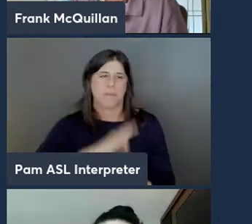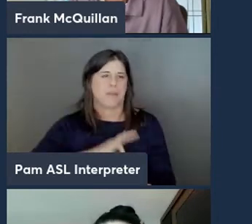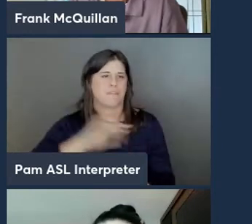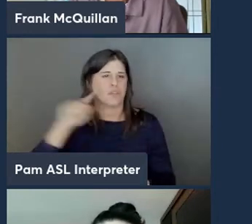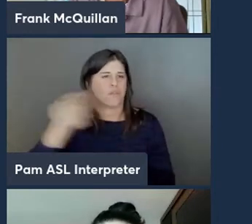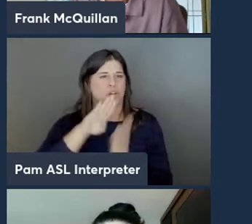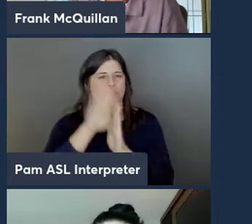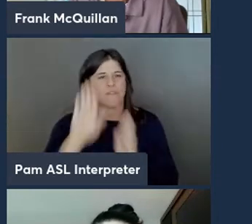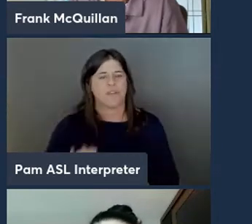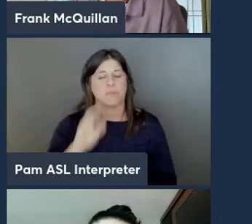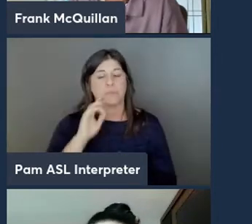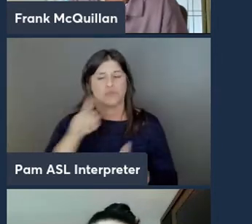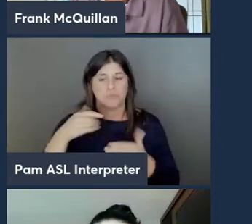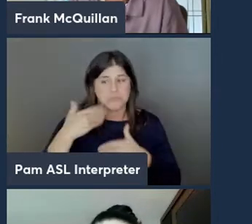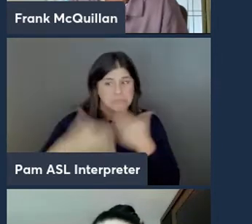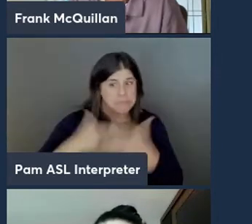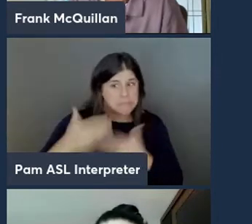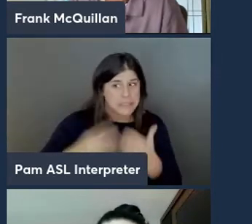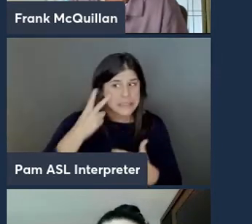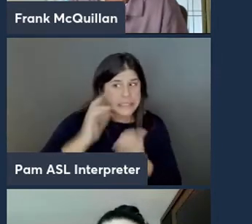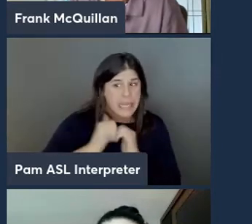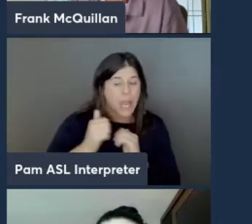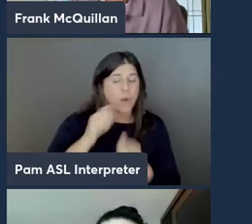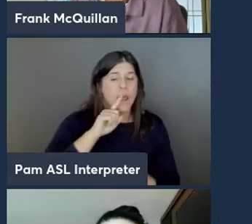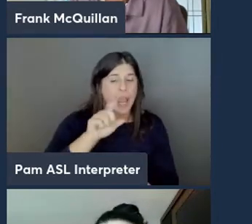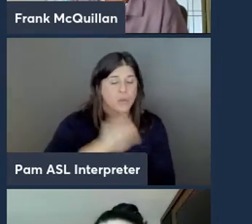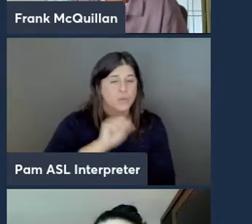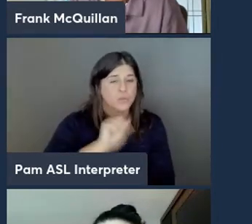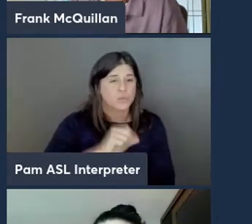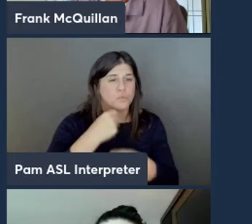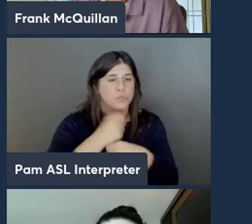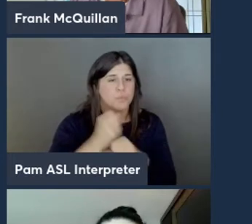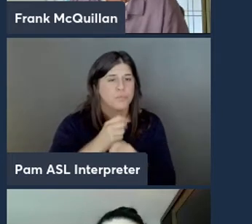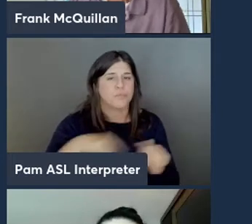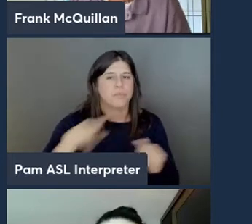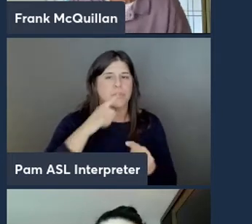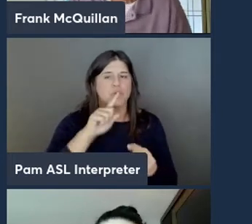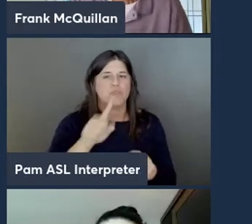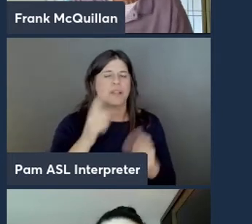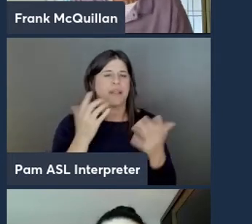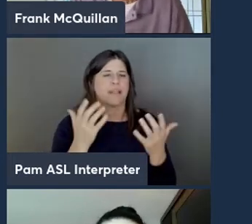and see how it works in production. Just to do a kind of quick sandy check themselves.